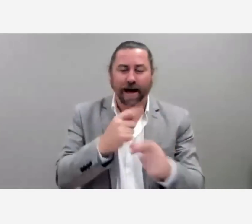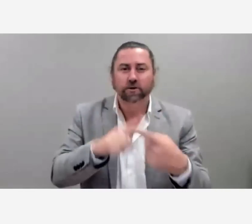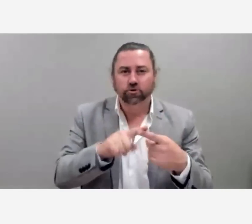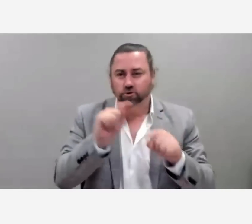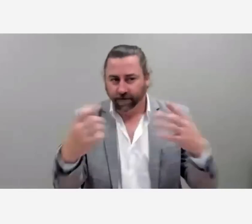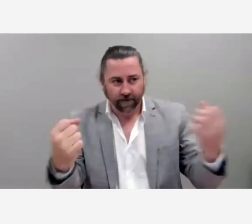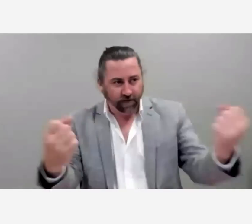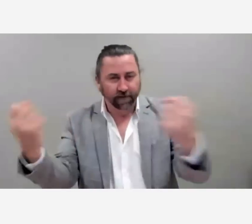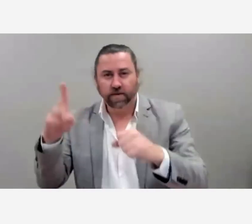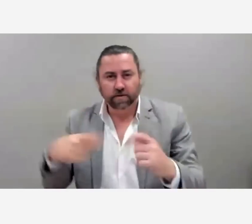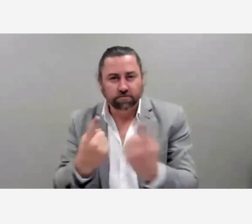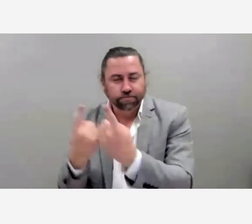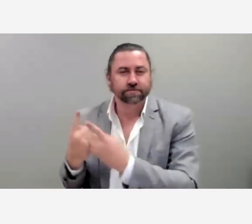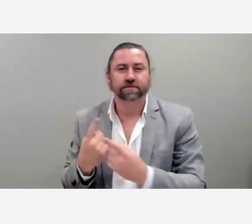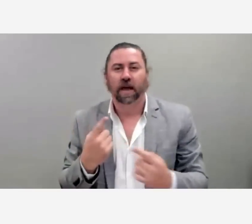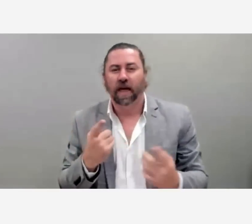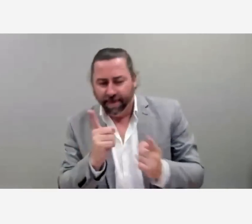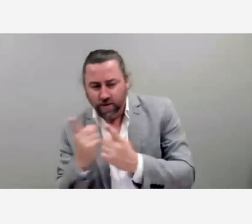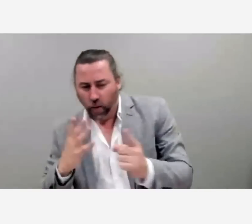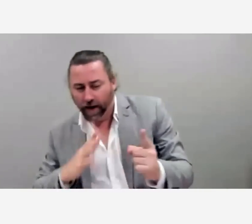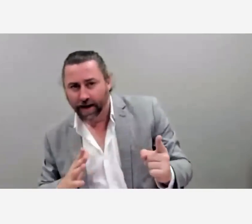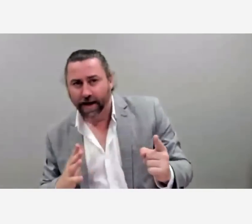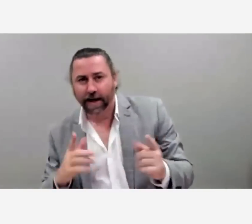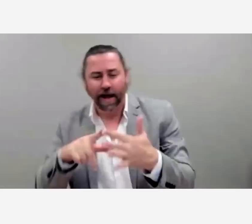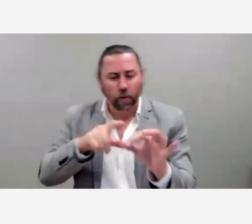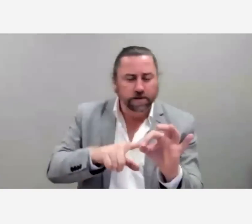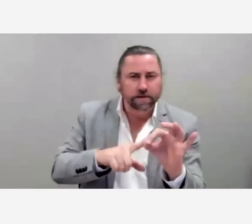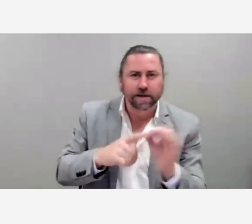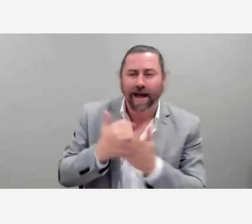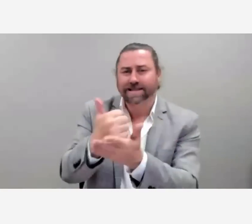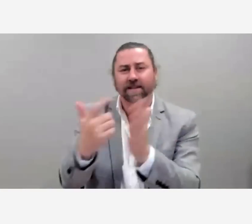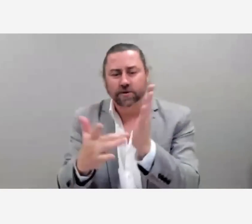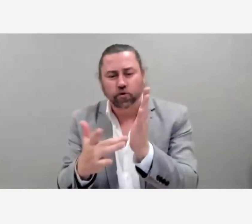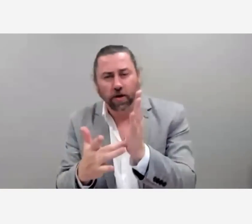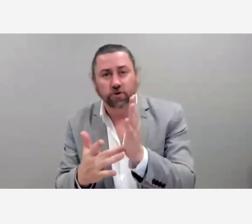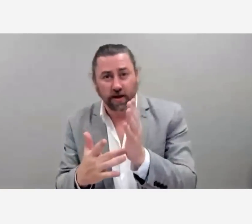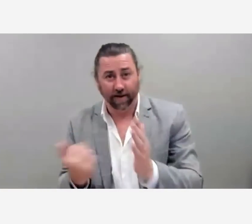We will increase goods, equipment and assistive technology funding this year by $25 million and